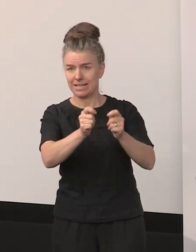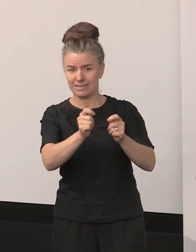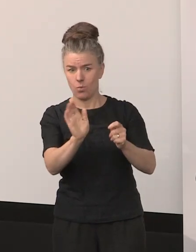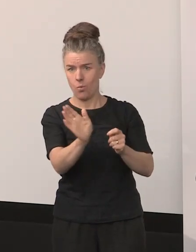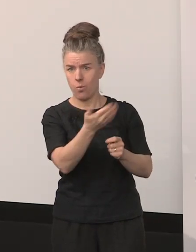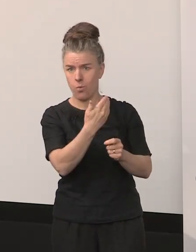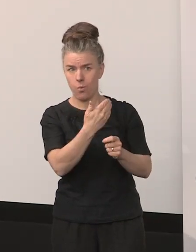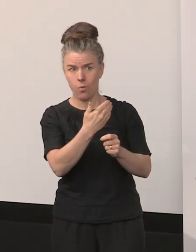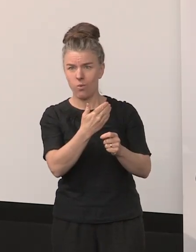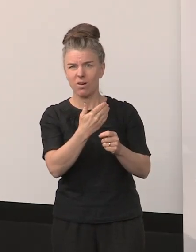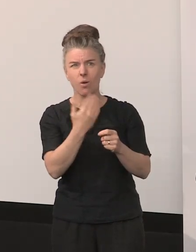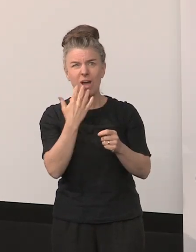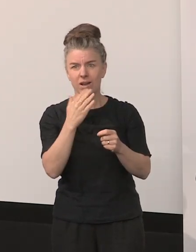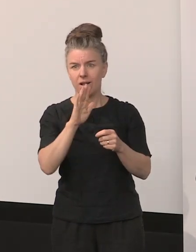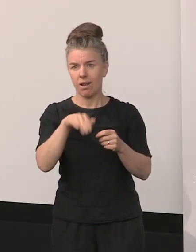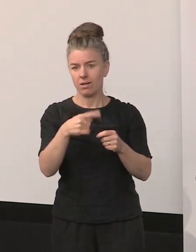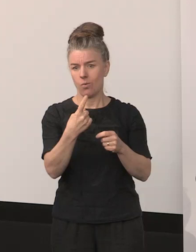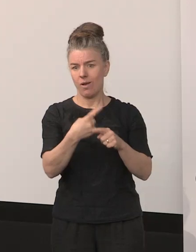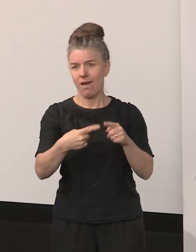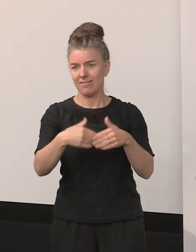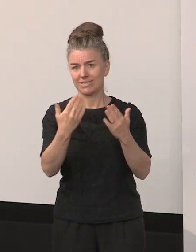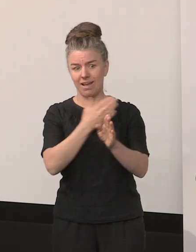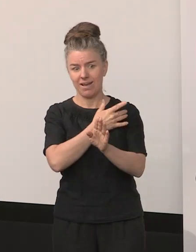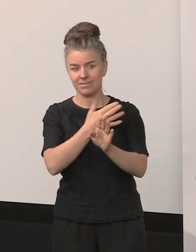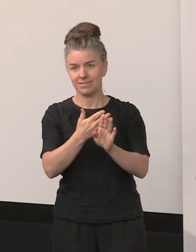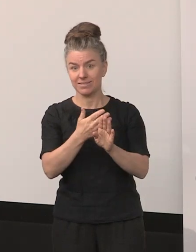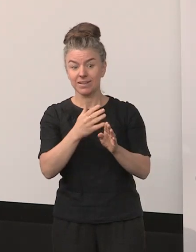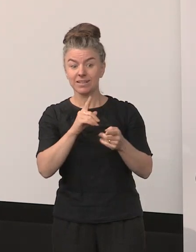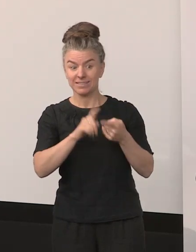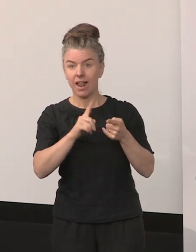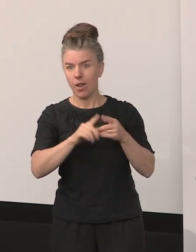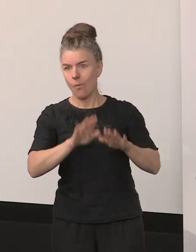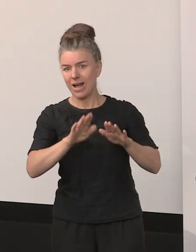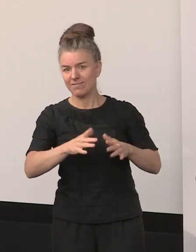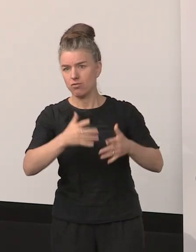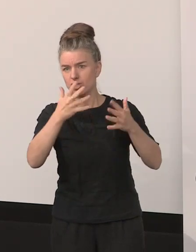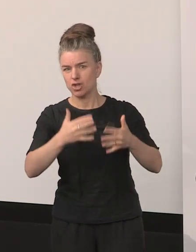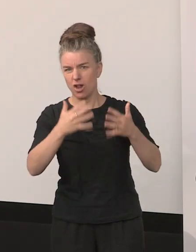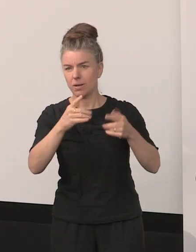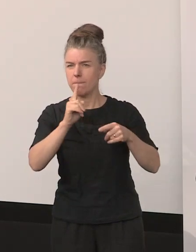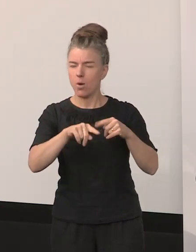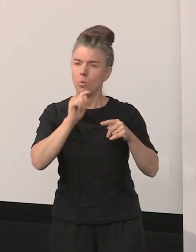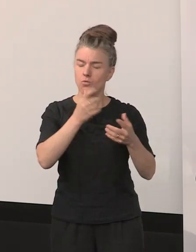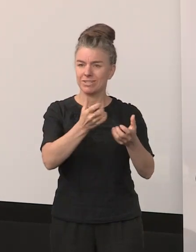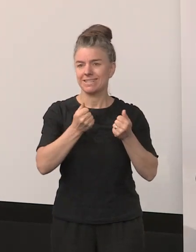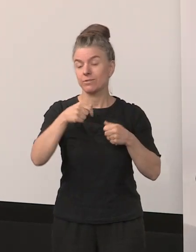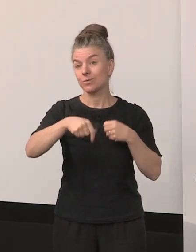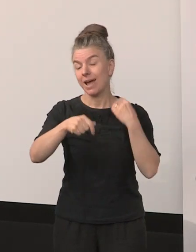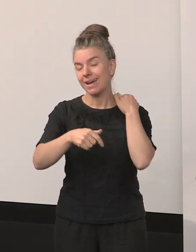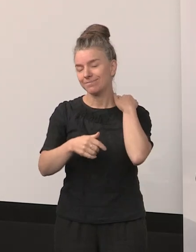contacted. All those in the hotel still were tested over the last day and a half, and